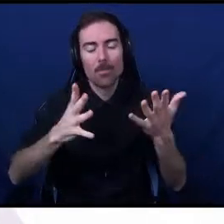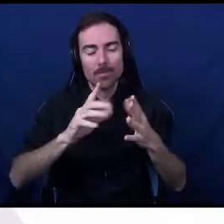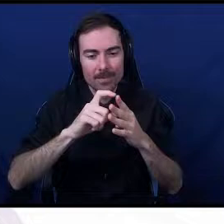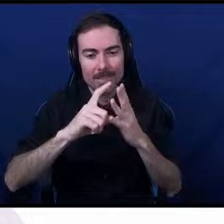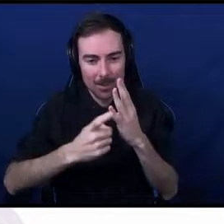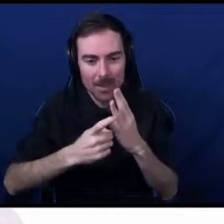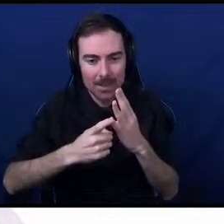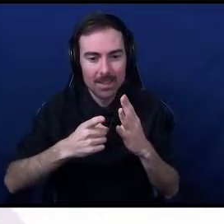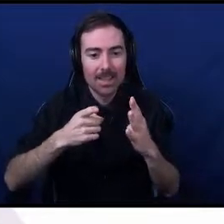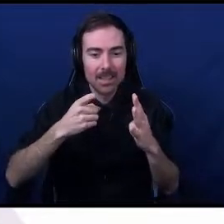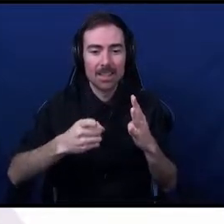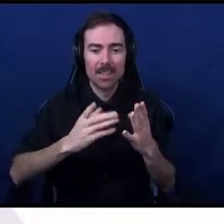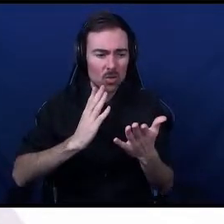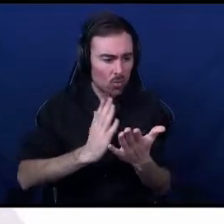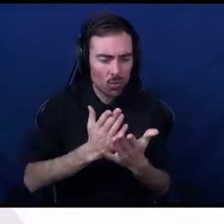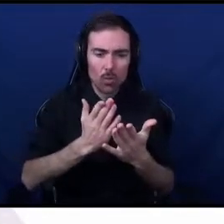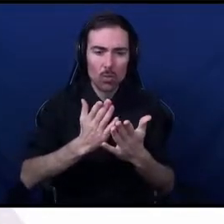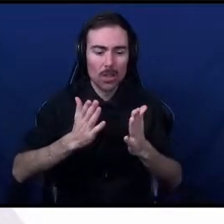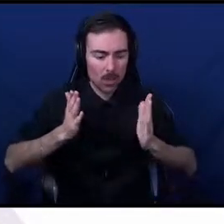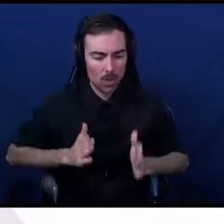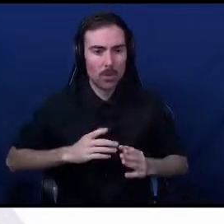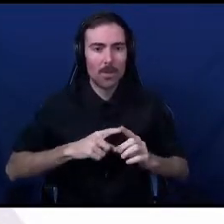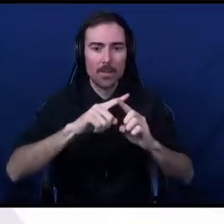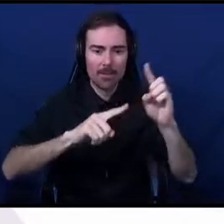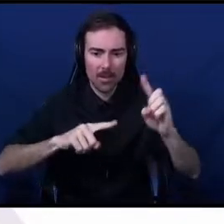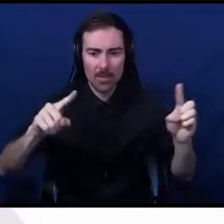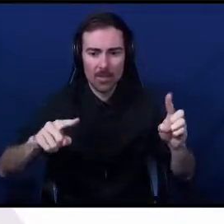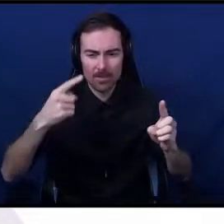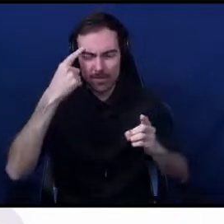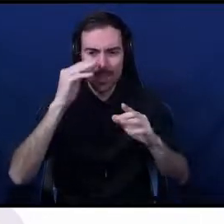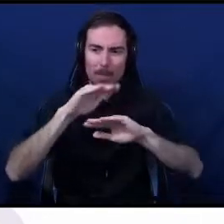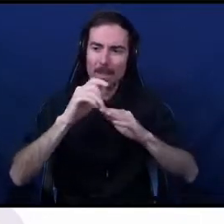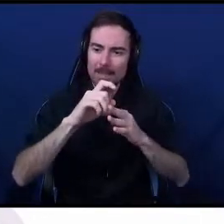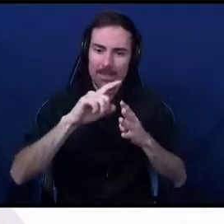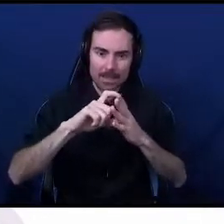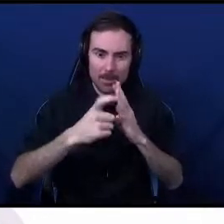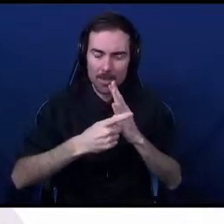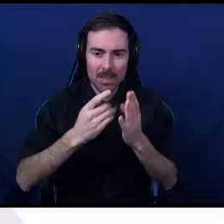human diversity. If we think about disability, it cuts across every race, every age,